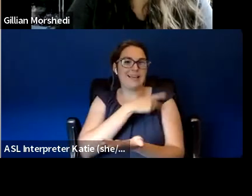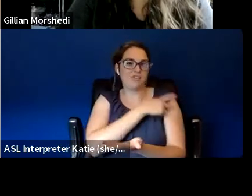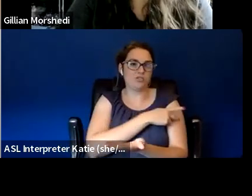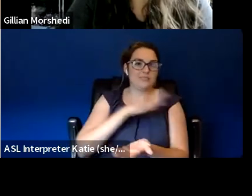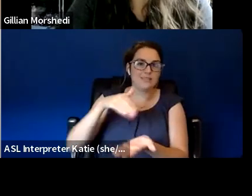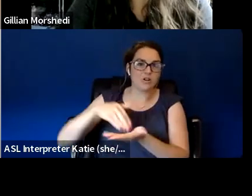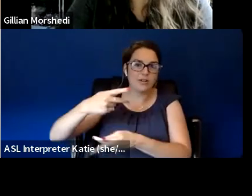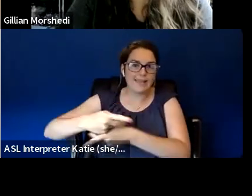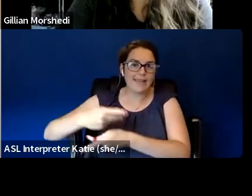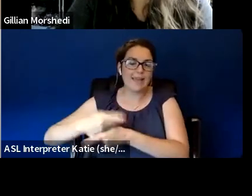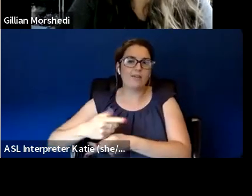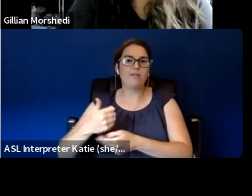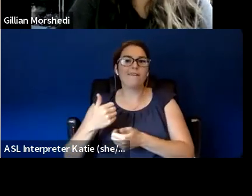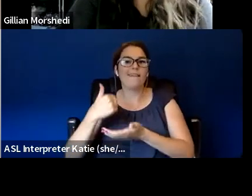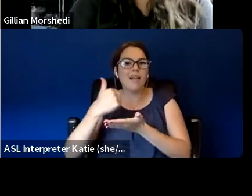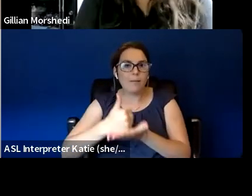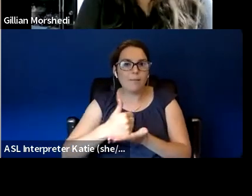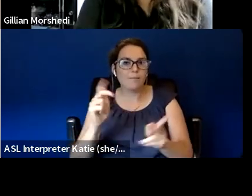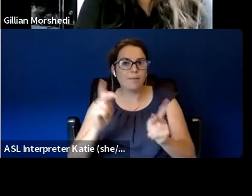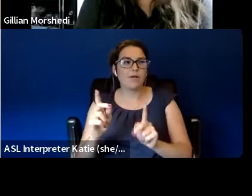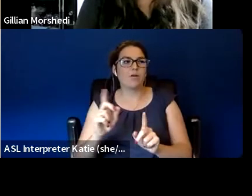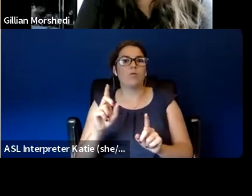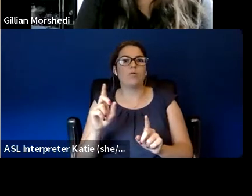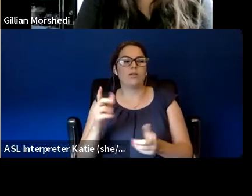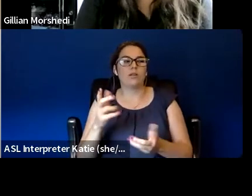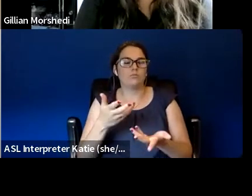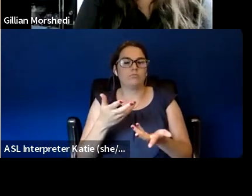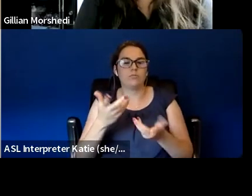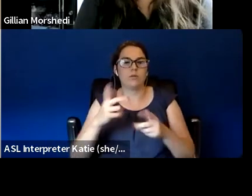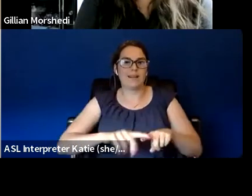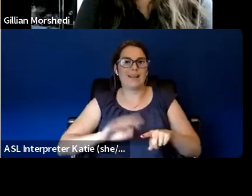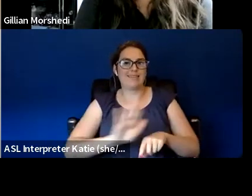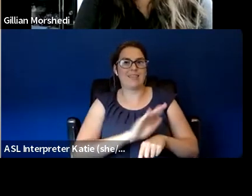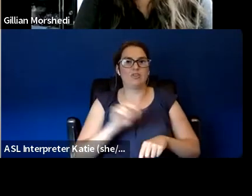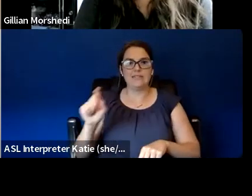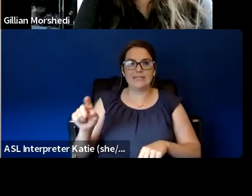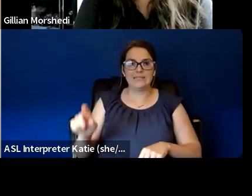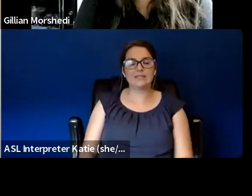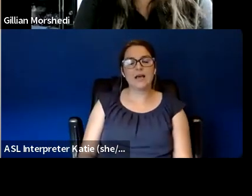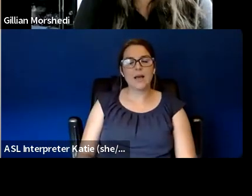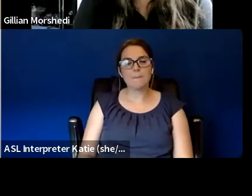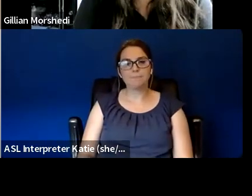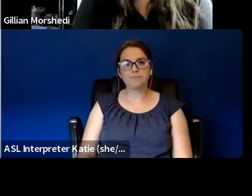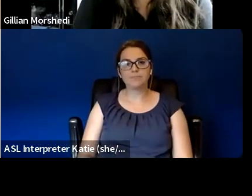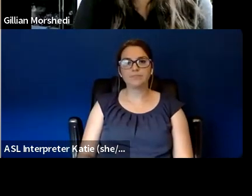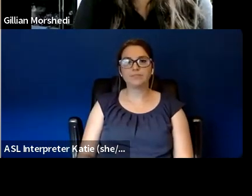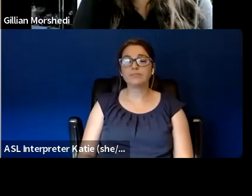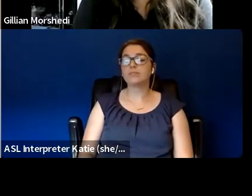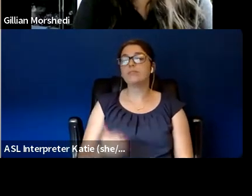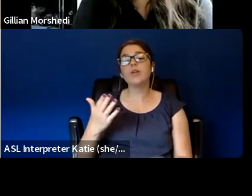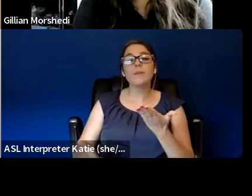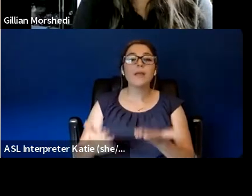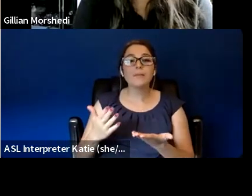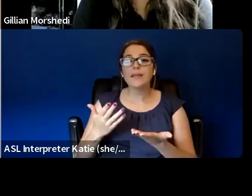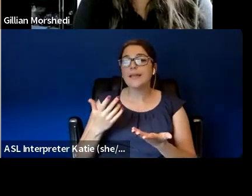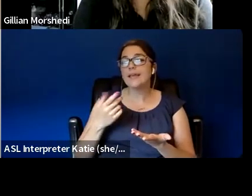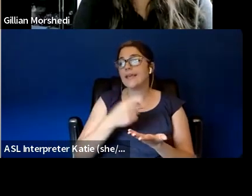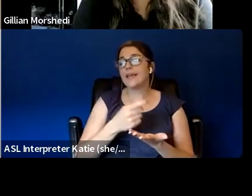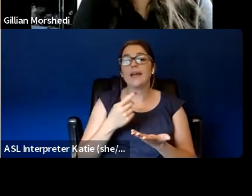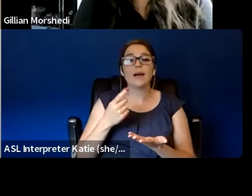it flows throughout our organization. So if there's a patient who we hear about from whatever sources, police, community,